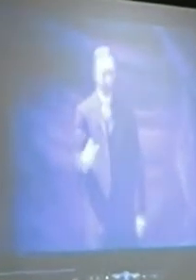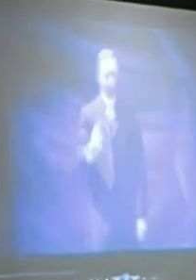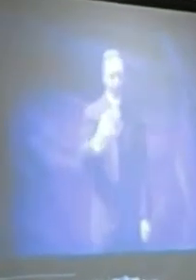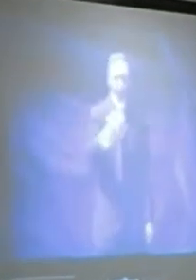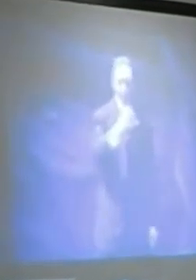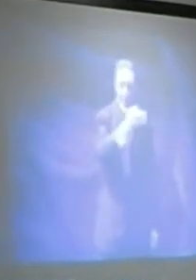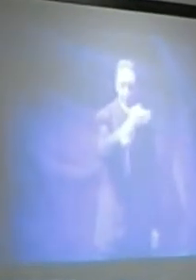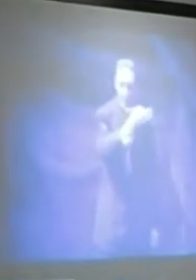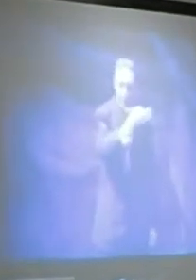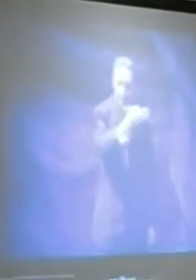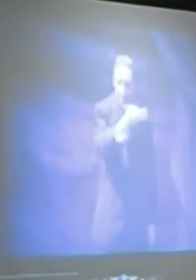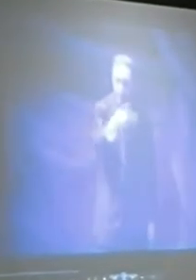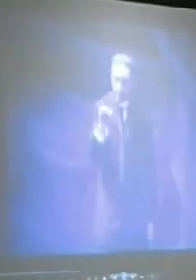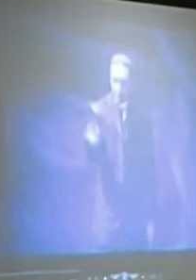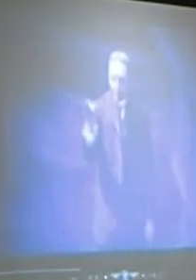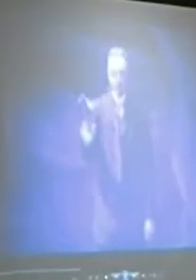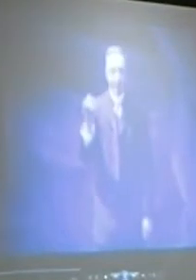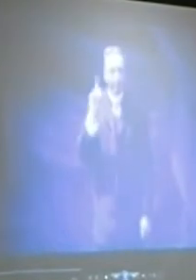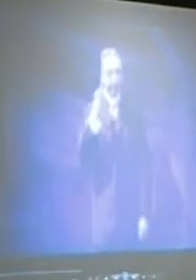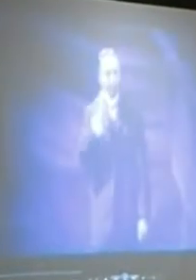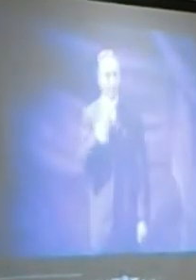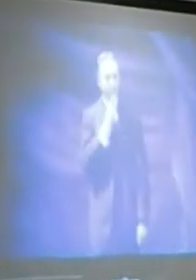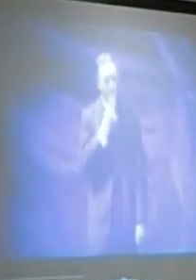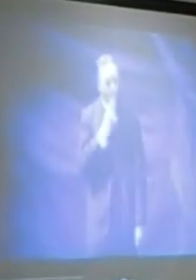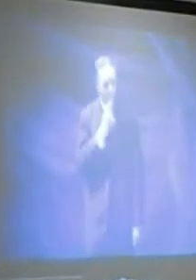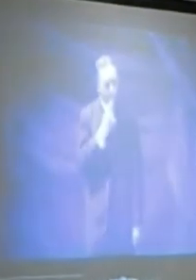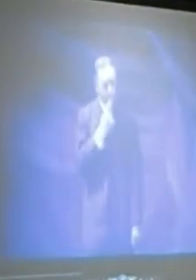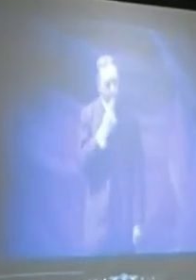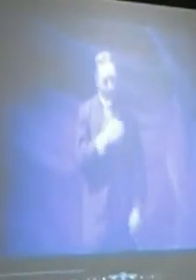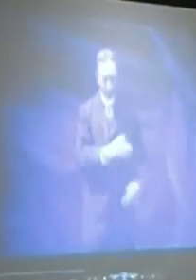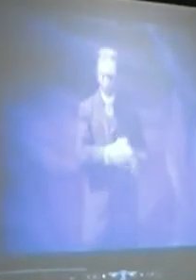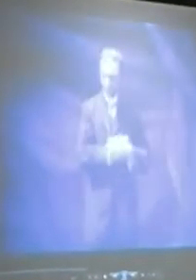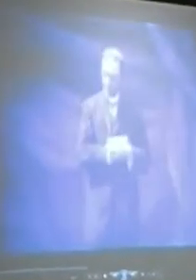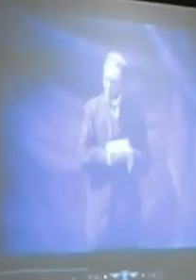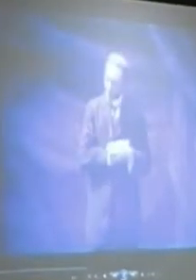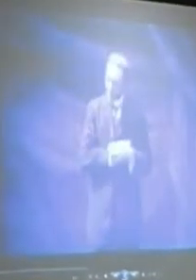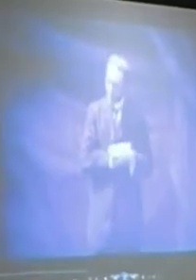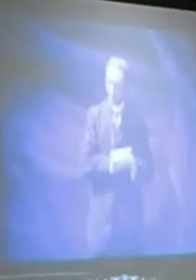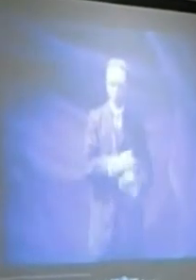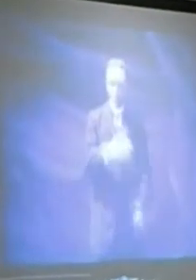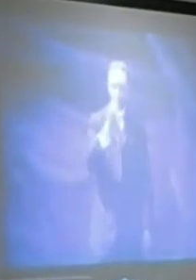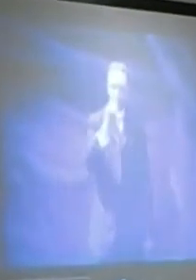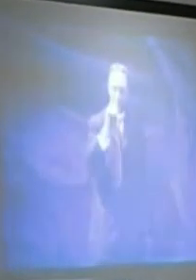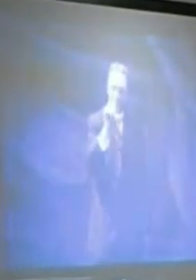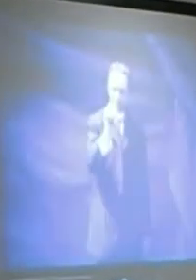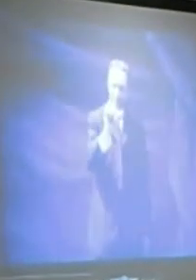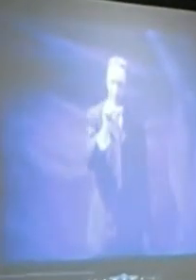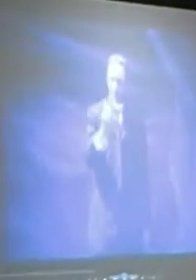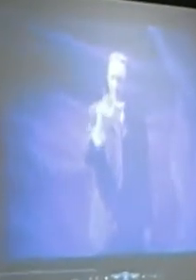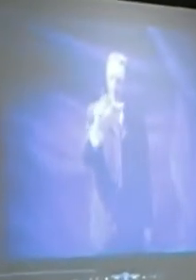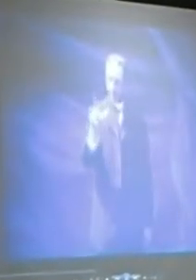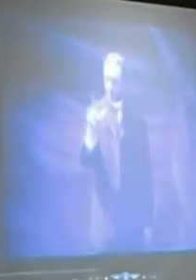Much like she's doing now. [students laugh] I don't know about you, but I had a hard time understanding him. [speaker giggles]